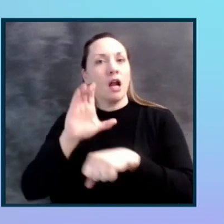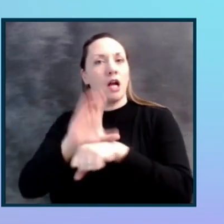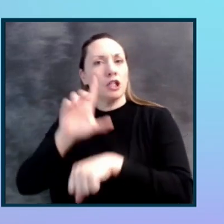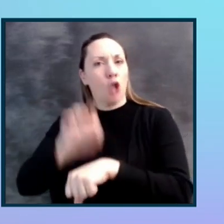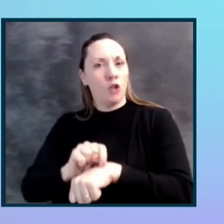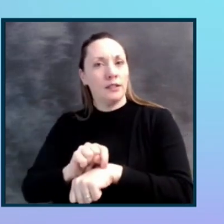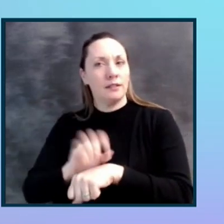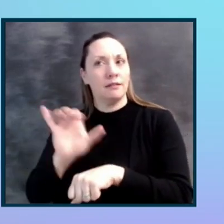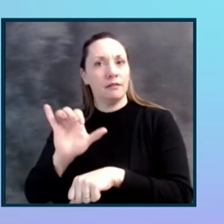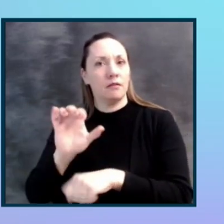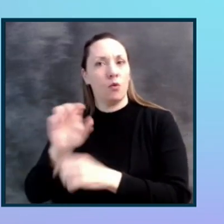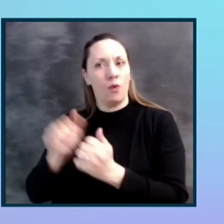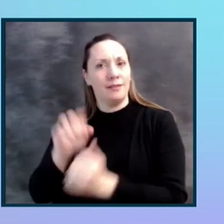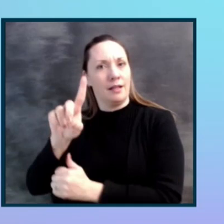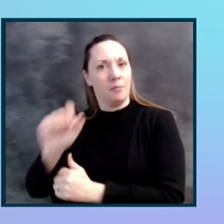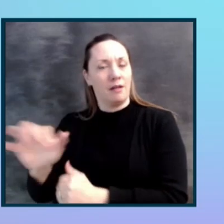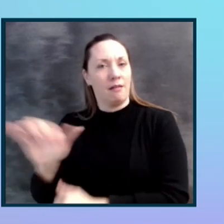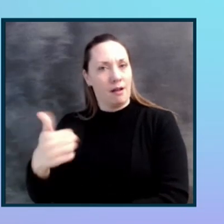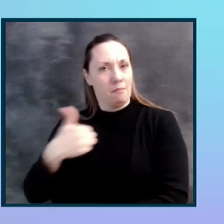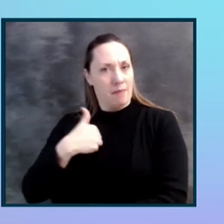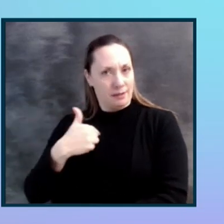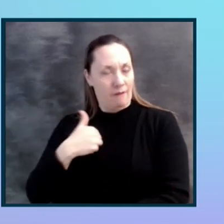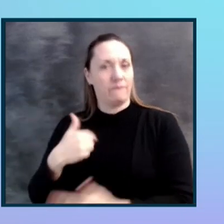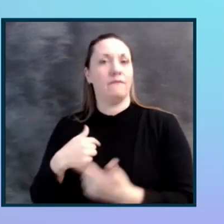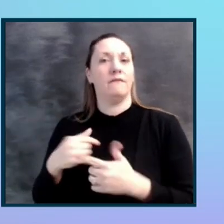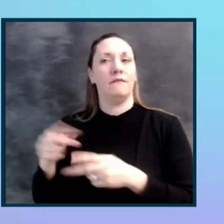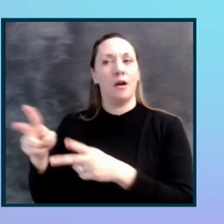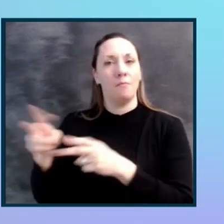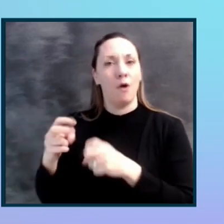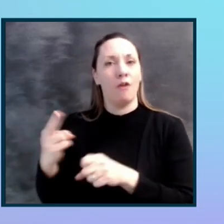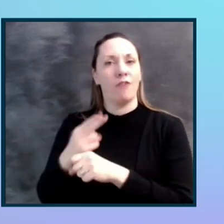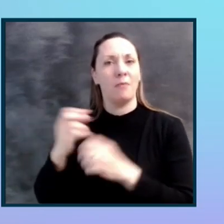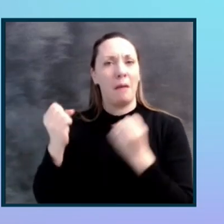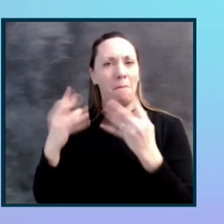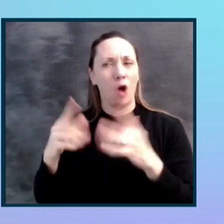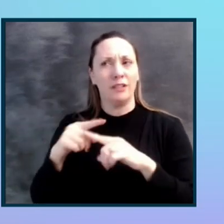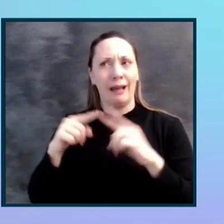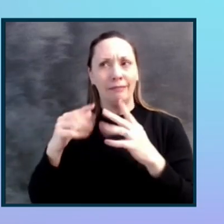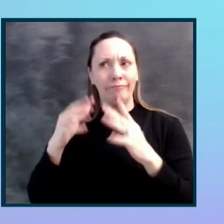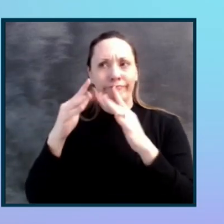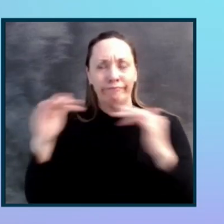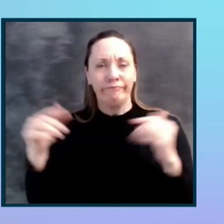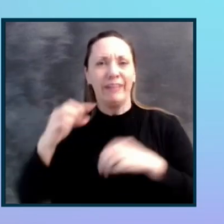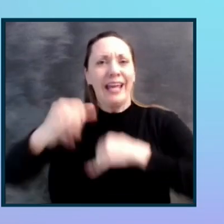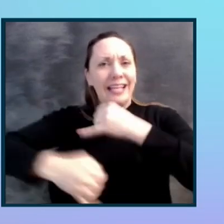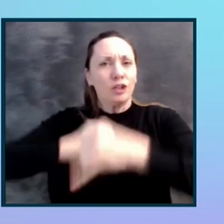you know, around the world, pull from that multinational international pool of resources